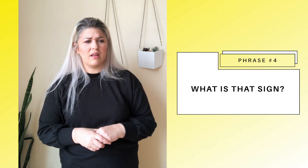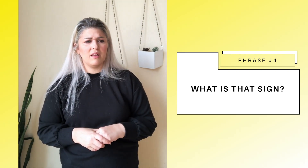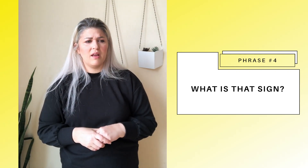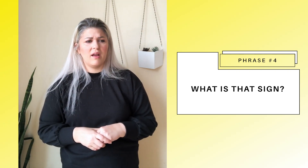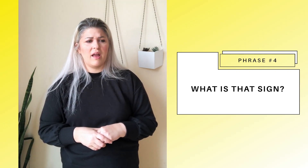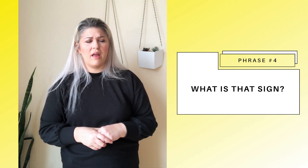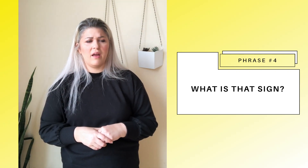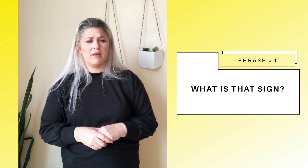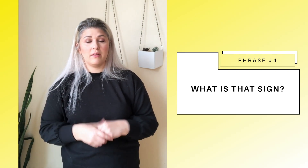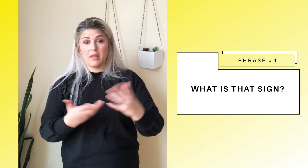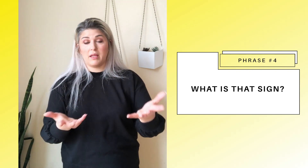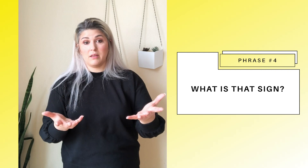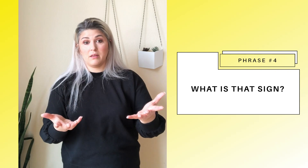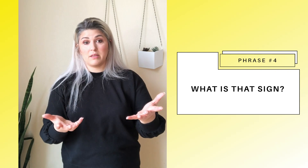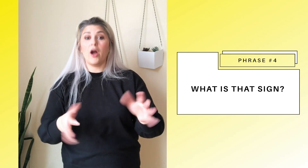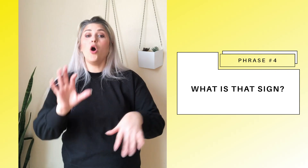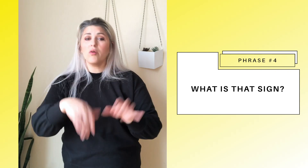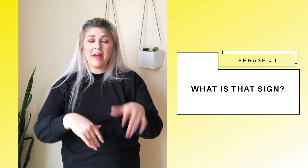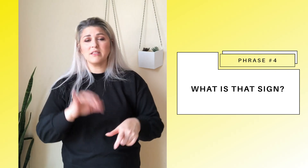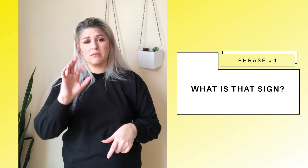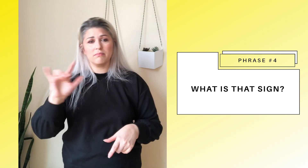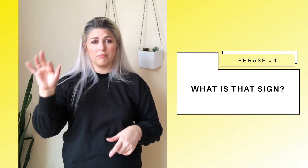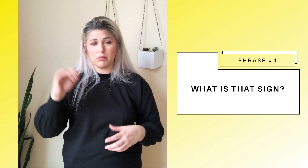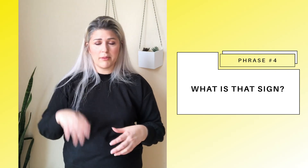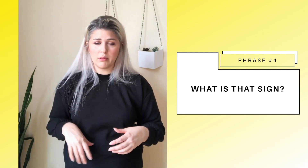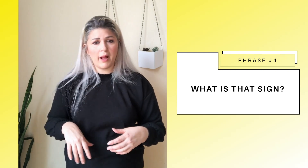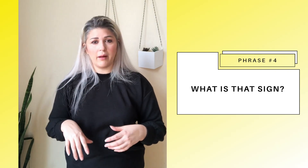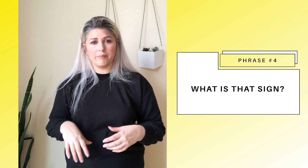Okay. And they can say, Oh, well that's blah, blah blah, blah blah.